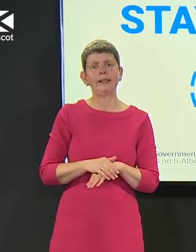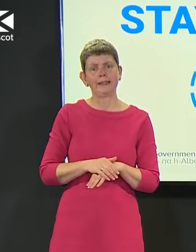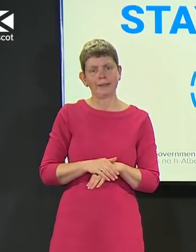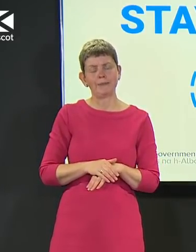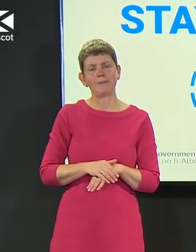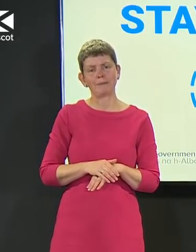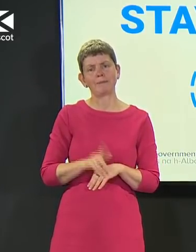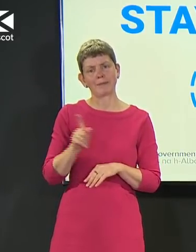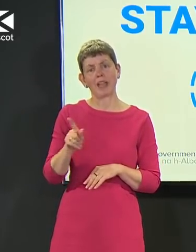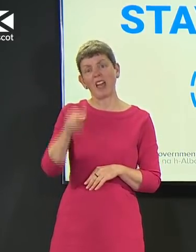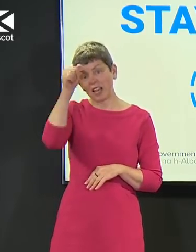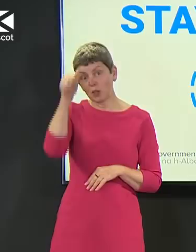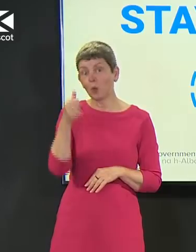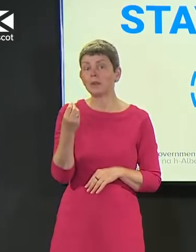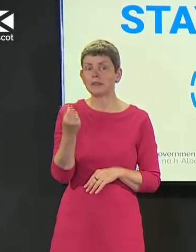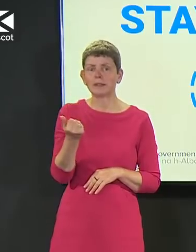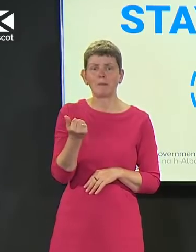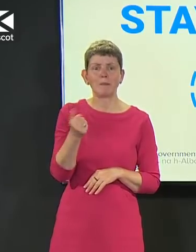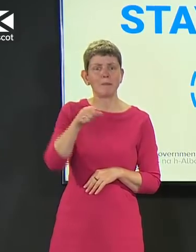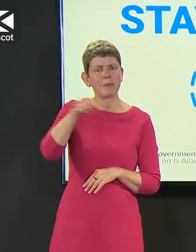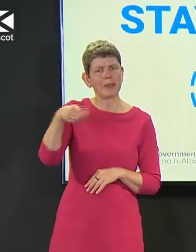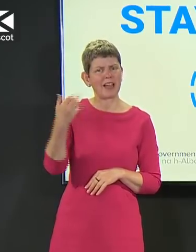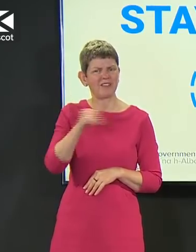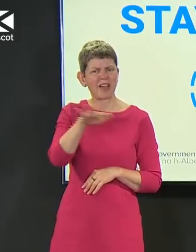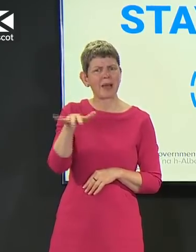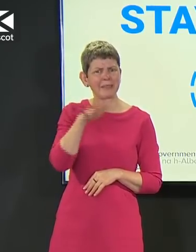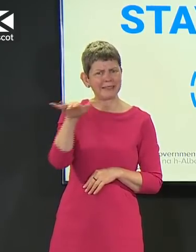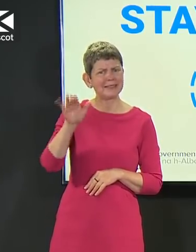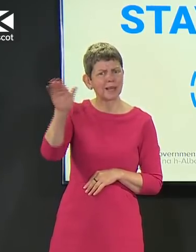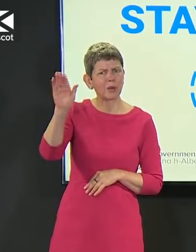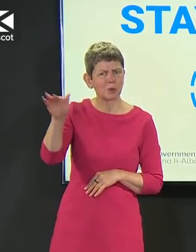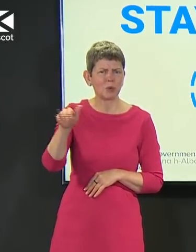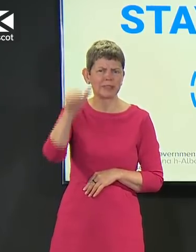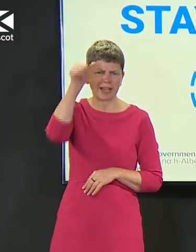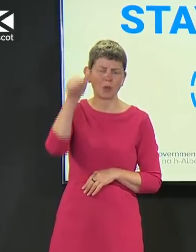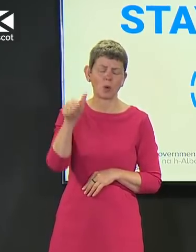about seeing families so we will not keep these restrictions in place for longer than necessary